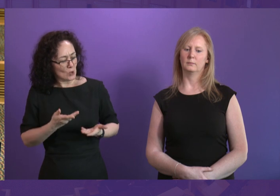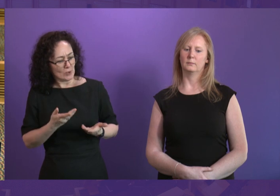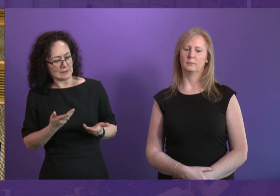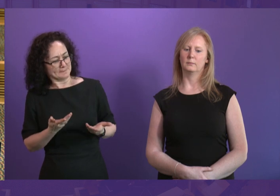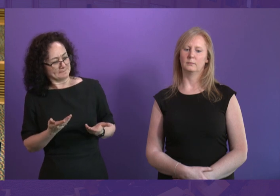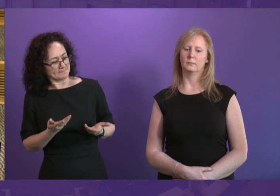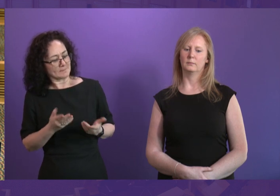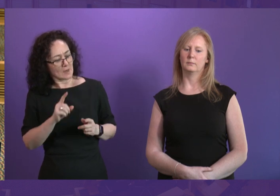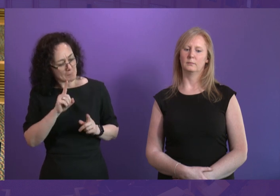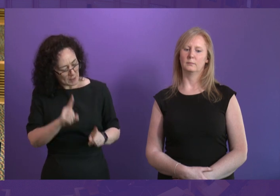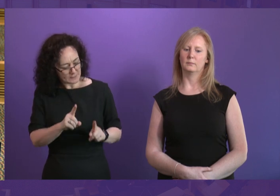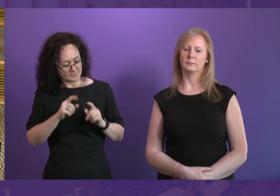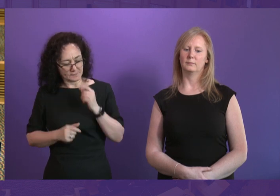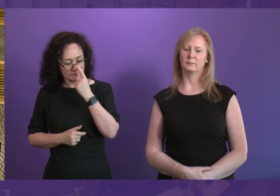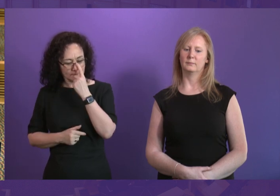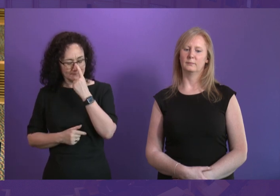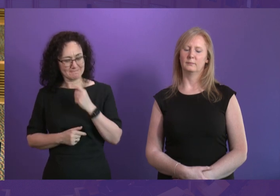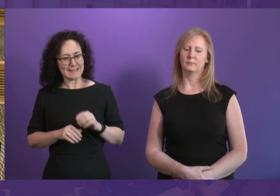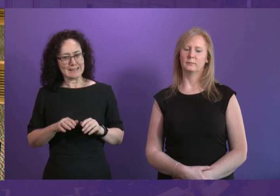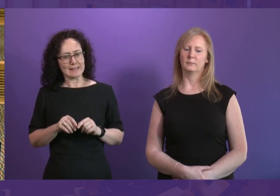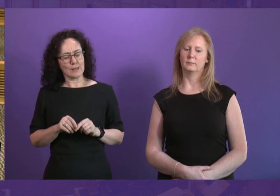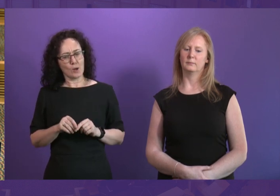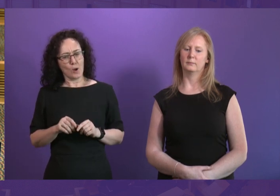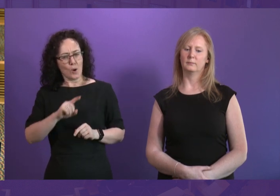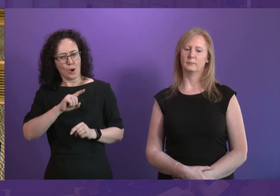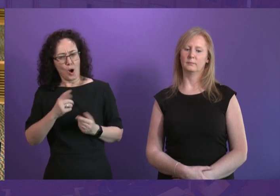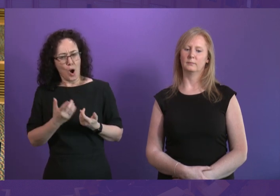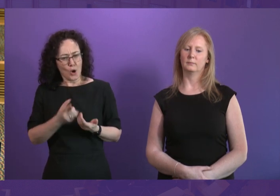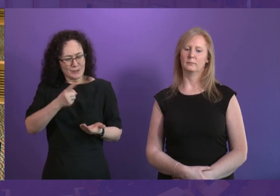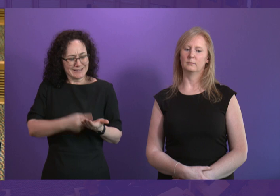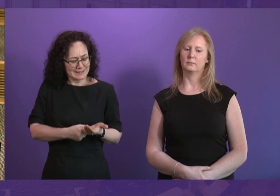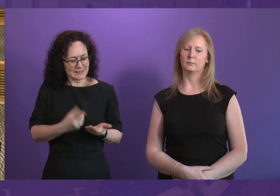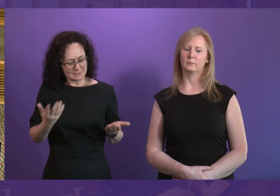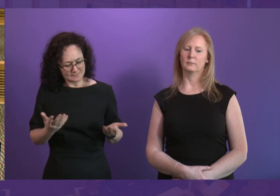Depending on the circumstances of a case—I am not talking about any particular case—a